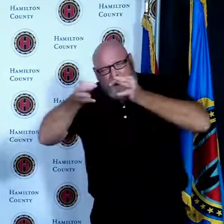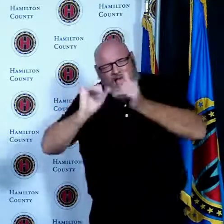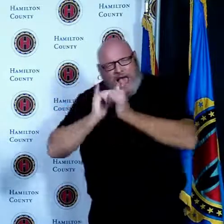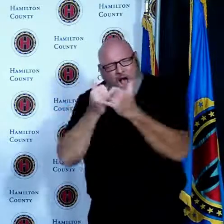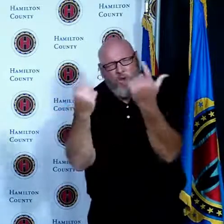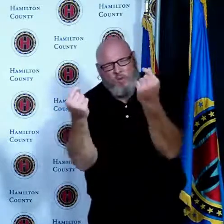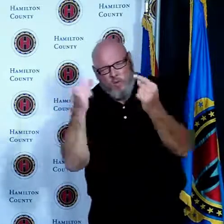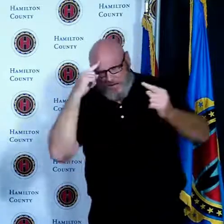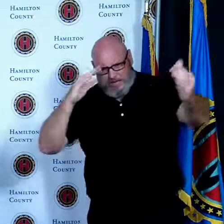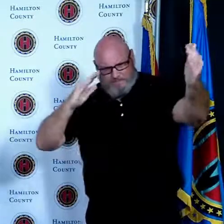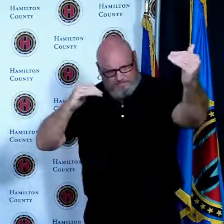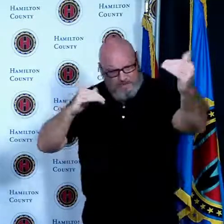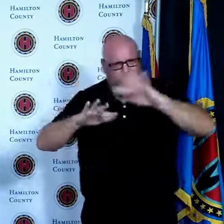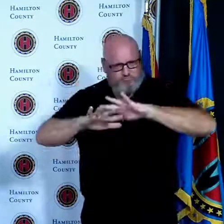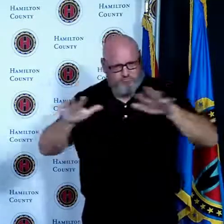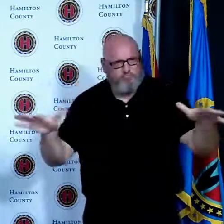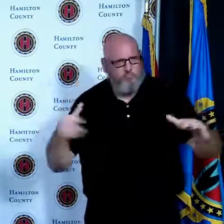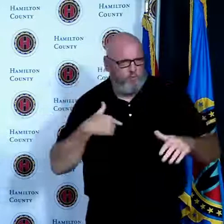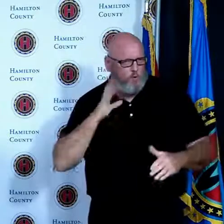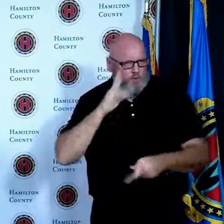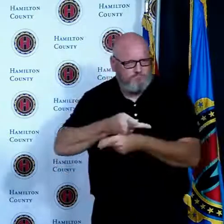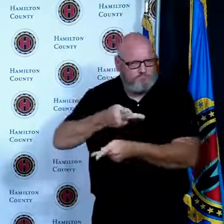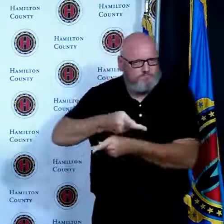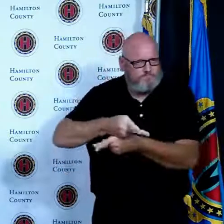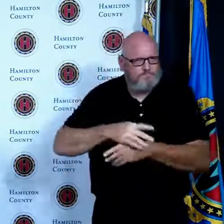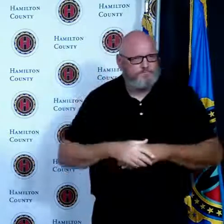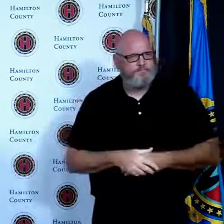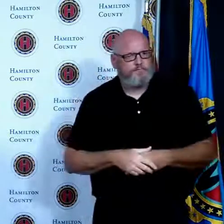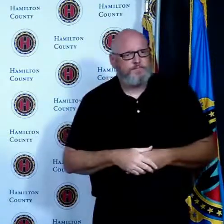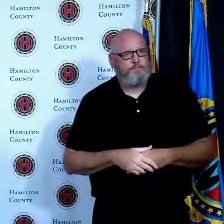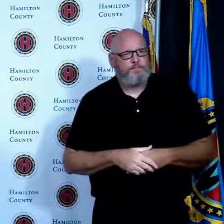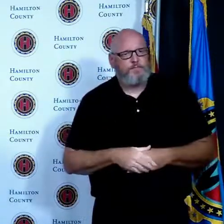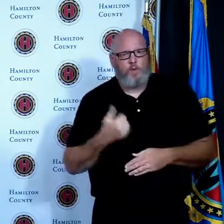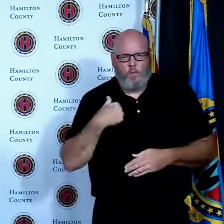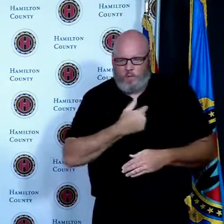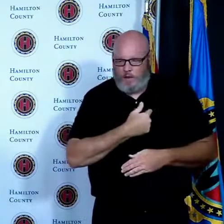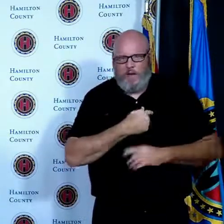awesome thank you so much you're welcome next up Jay Hanselman has a couple